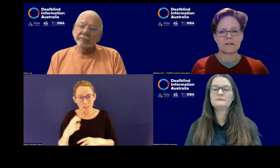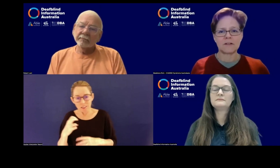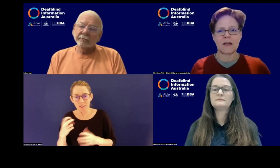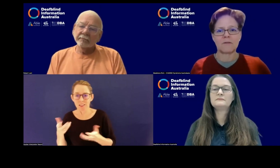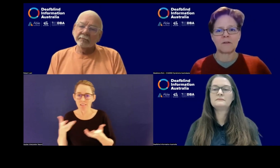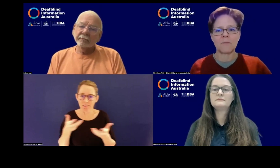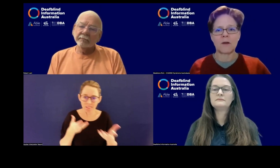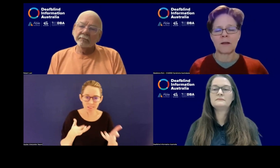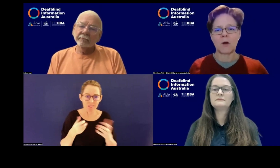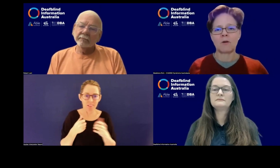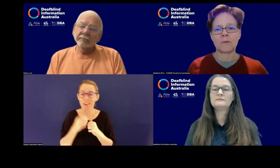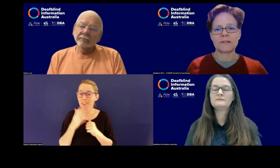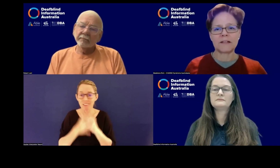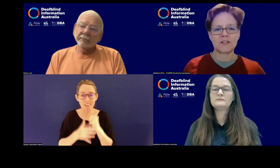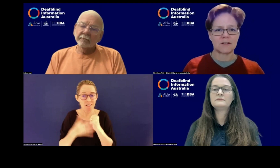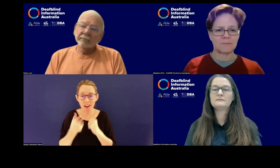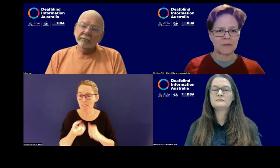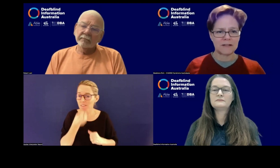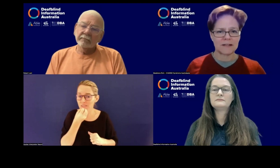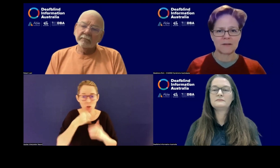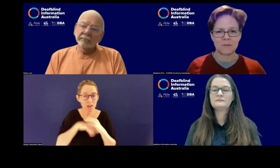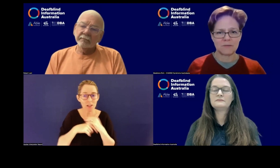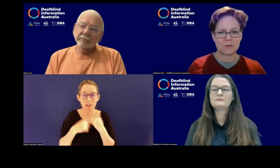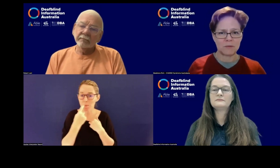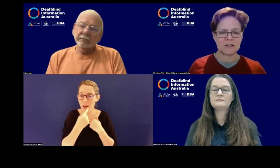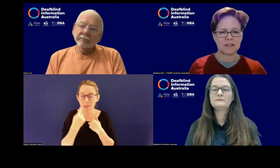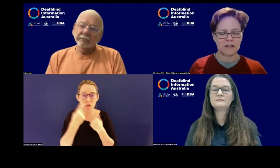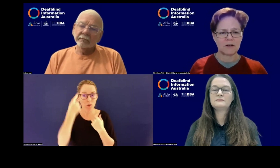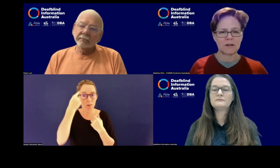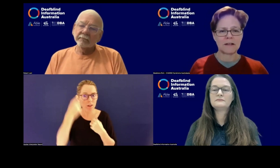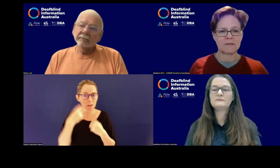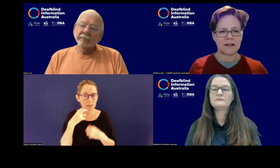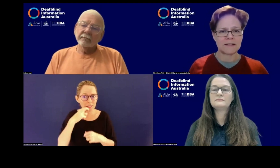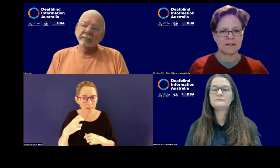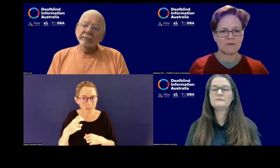So to have an oral procedure being done was incredibly invasive.